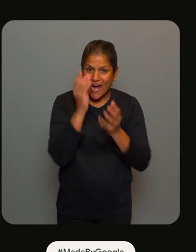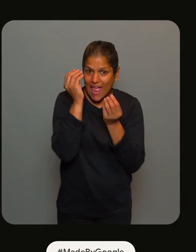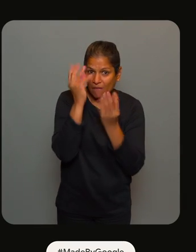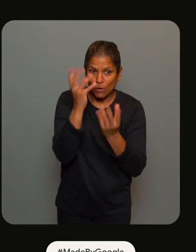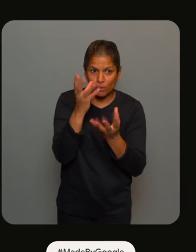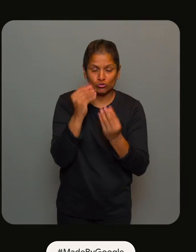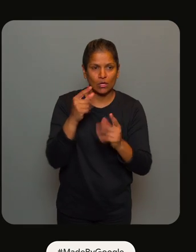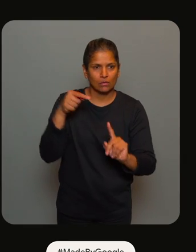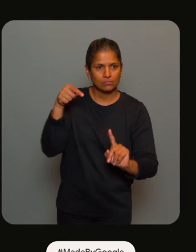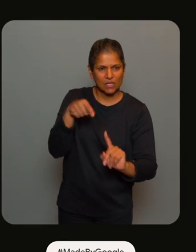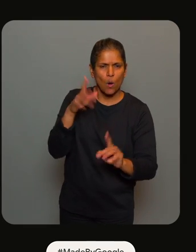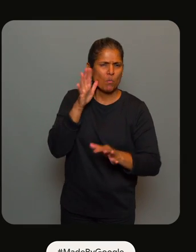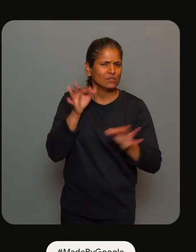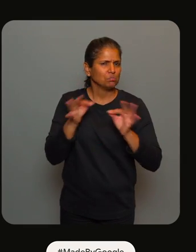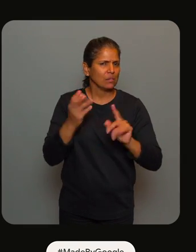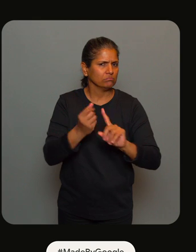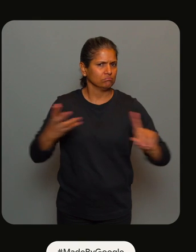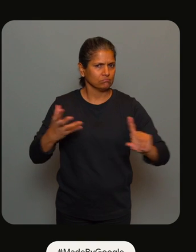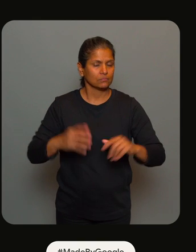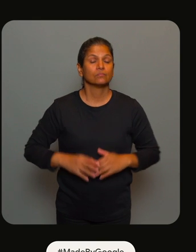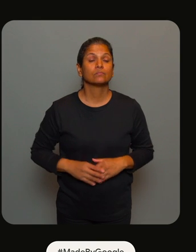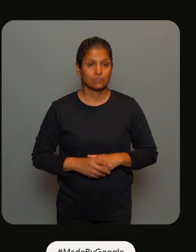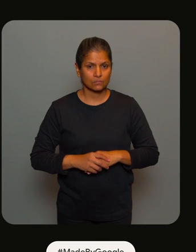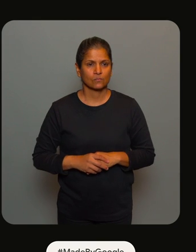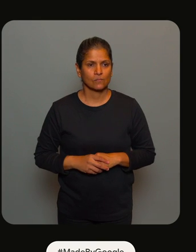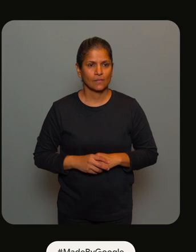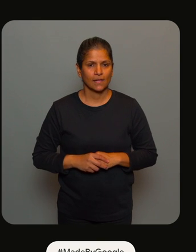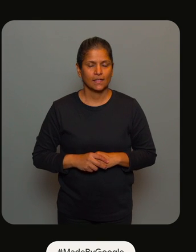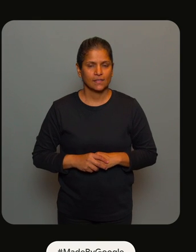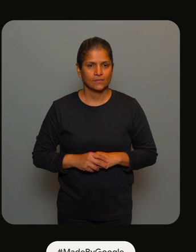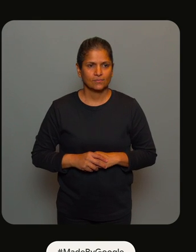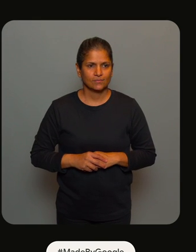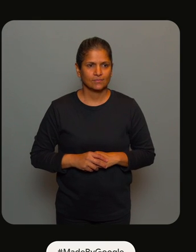Thanks, Isabelle.